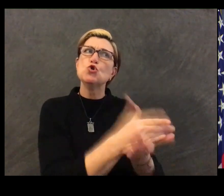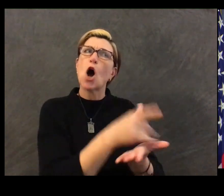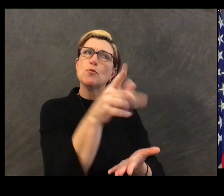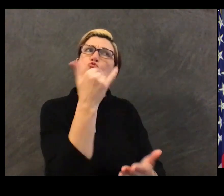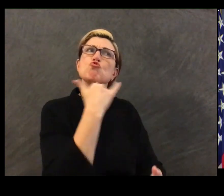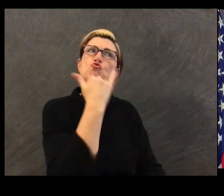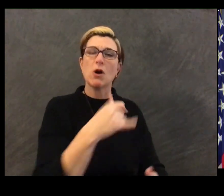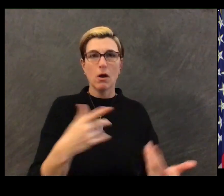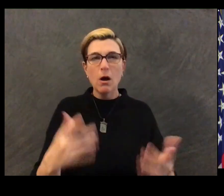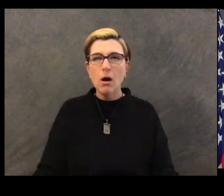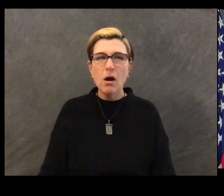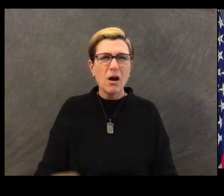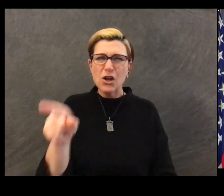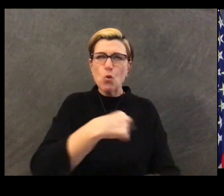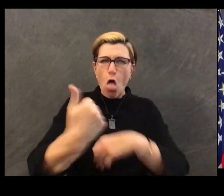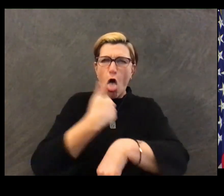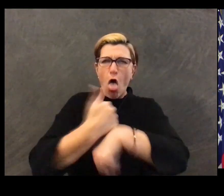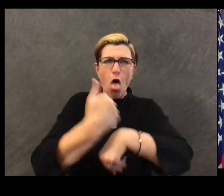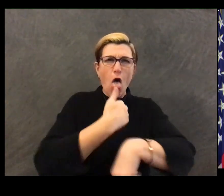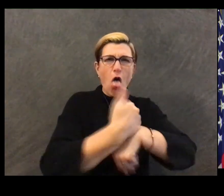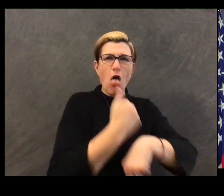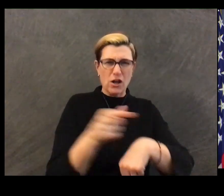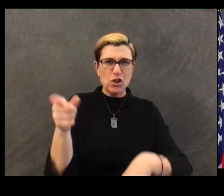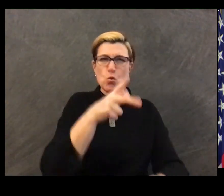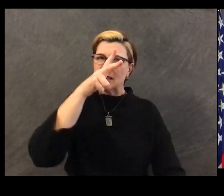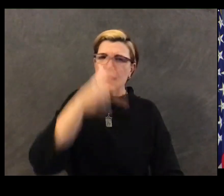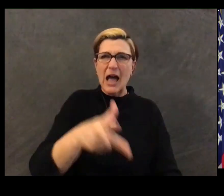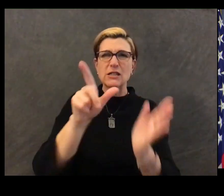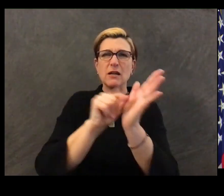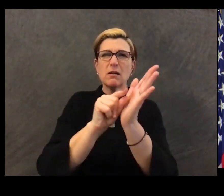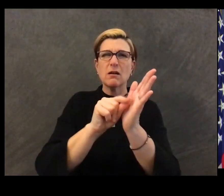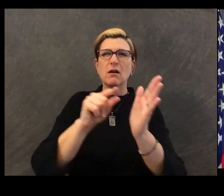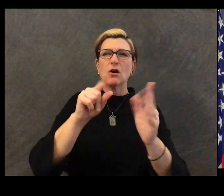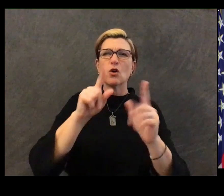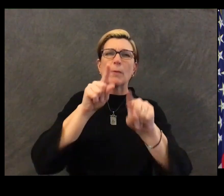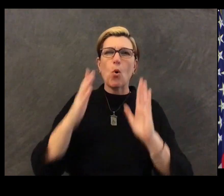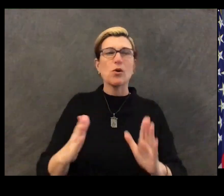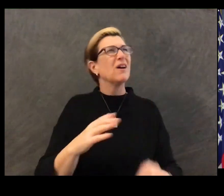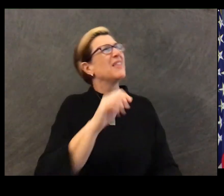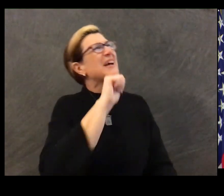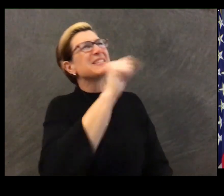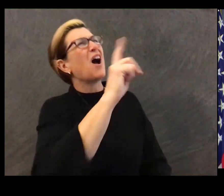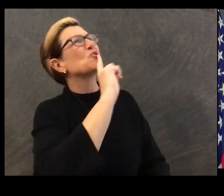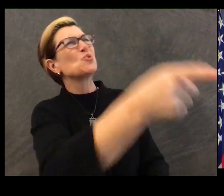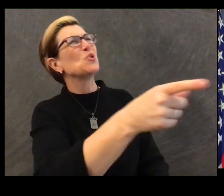you have a lot of bad reporting out it's very sad and it's so bad it's not true